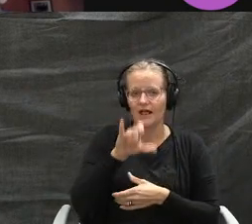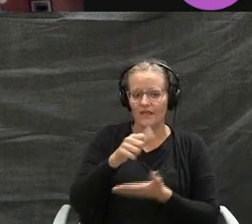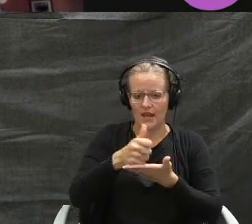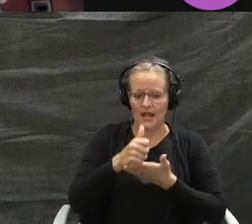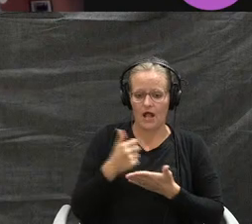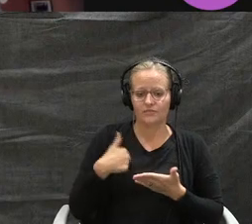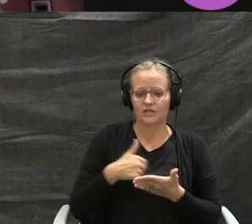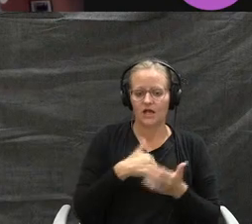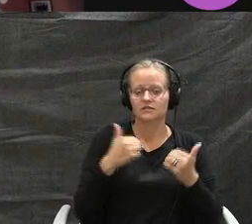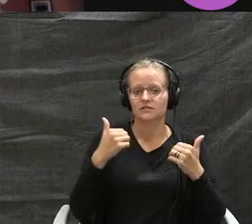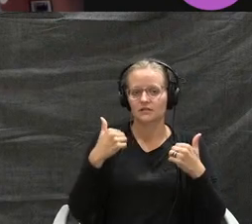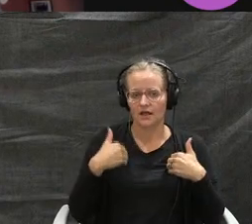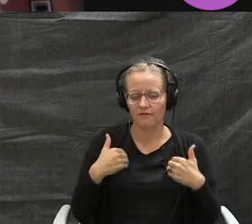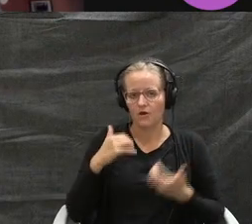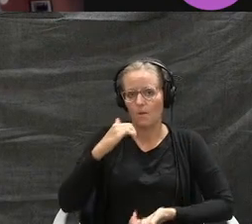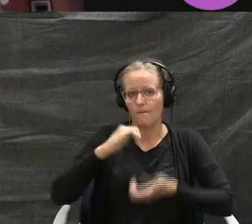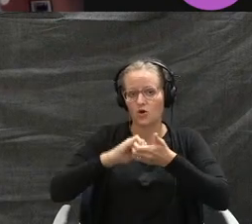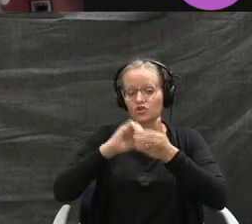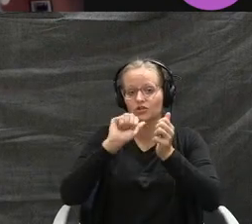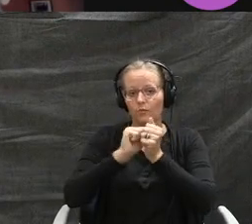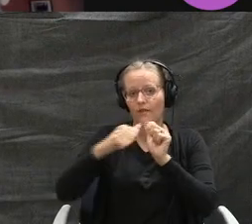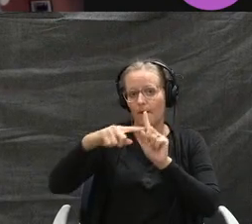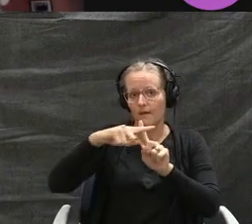to create a positive learning environment for all.